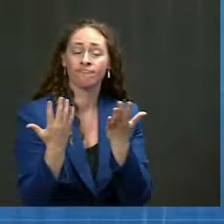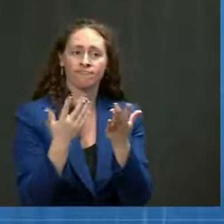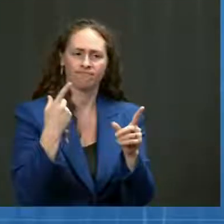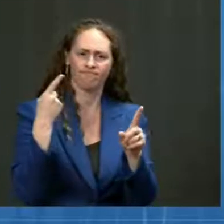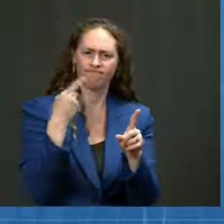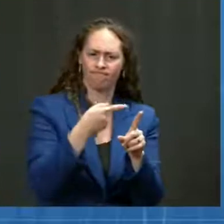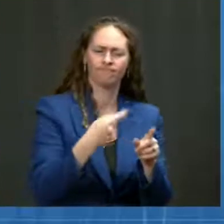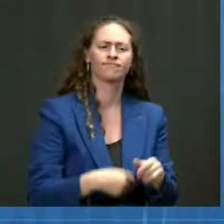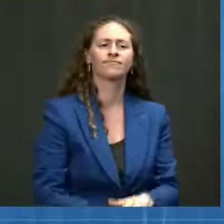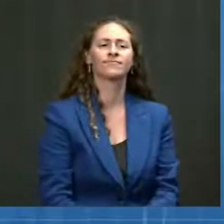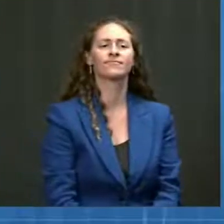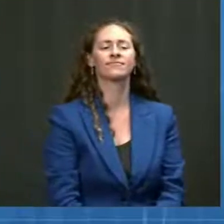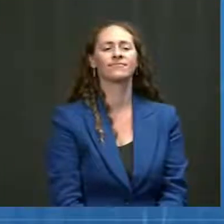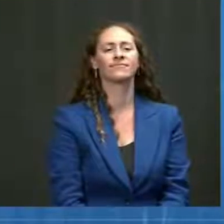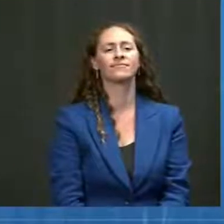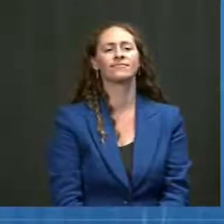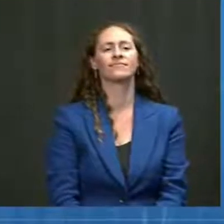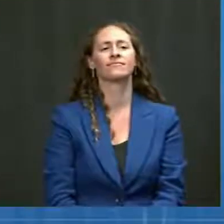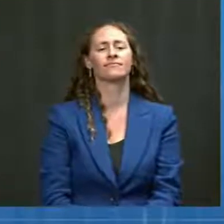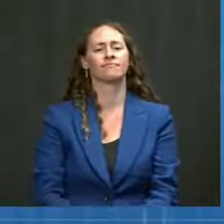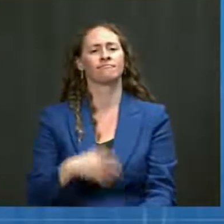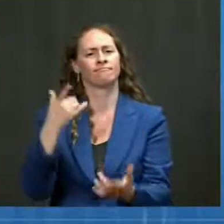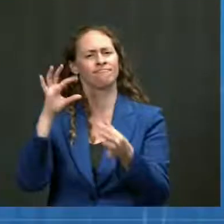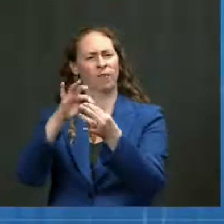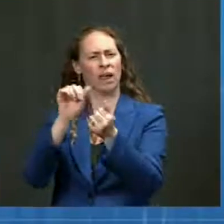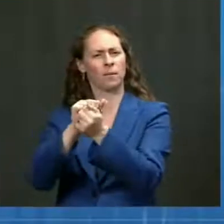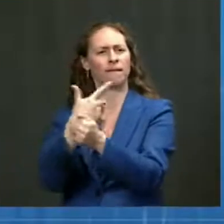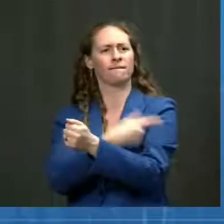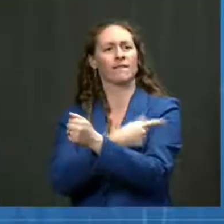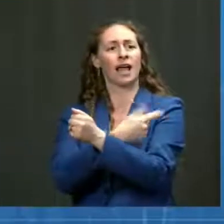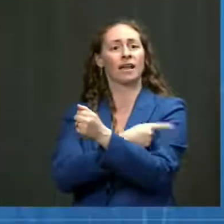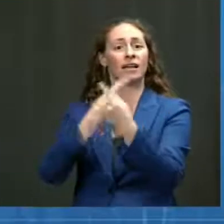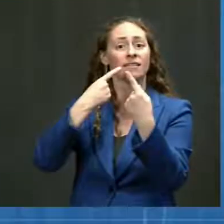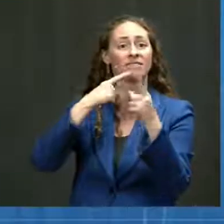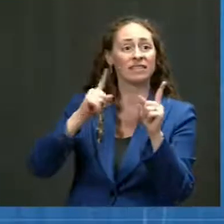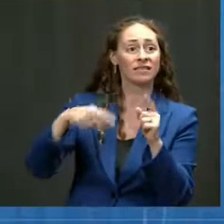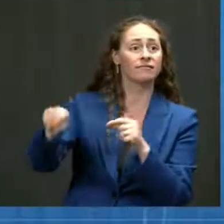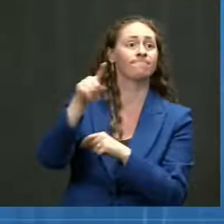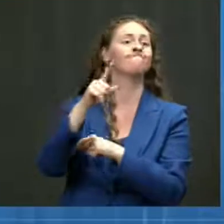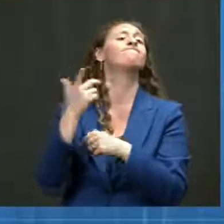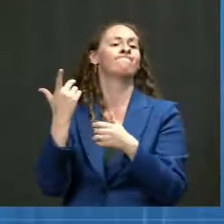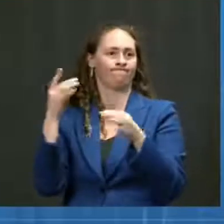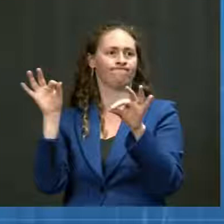PREPRINT SORBER AND WHAT IT SHOWS, IS THAT A MODEL OF